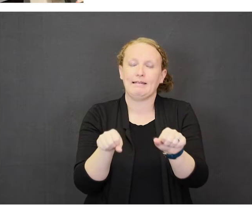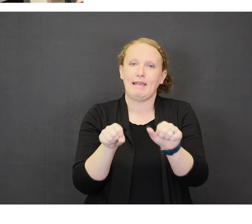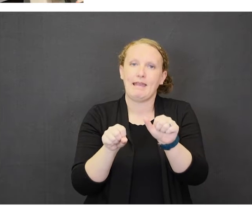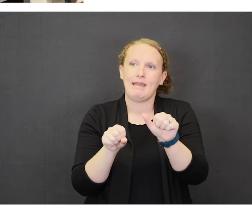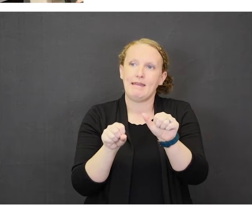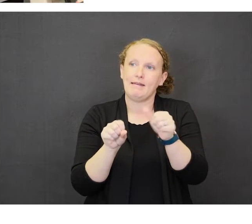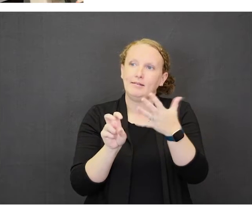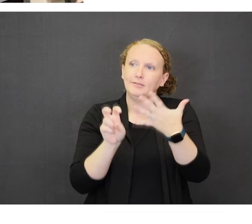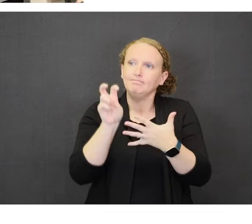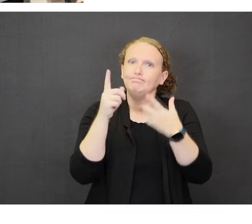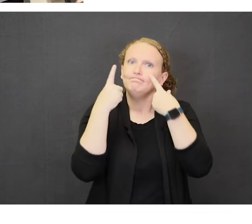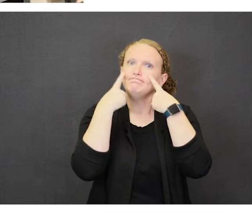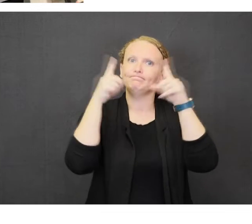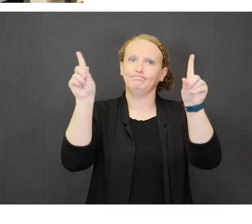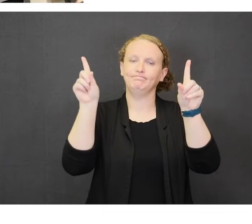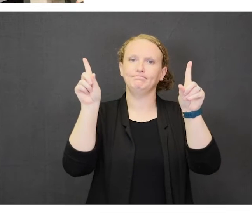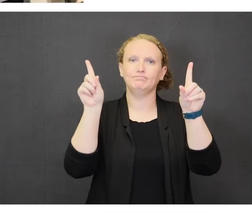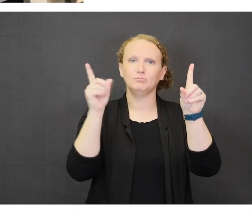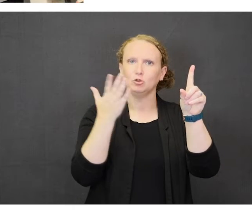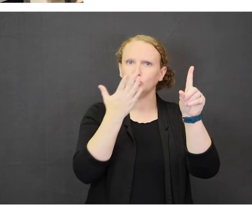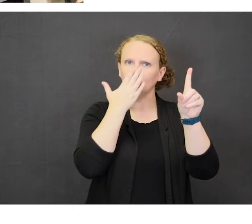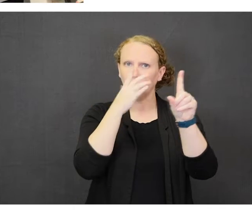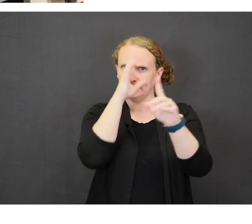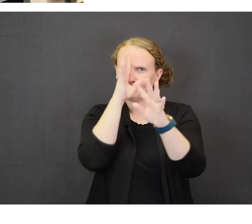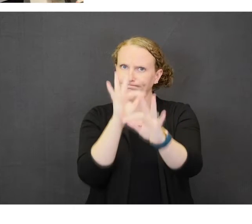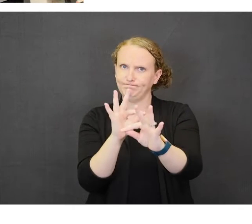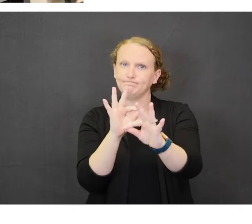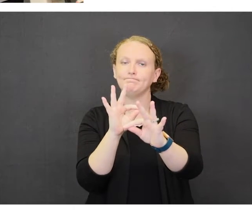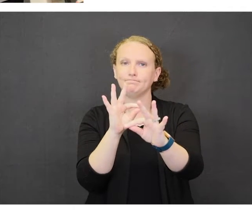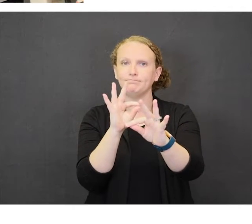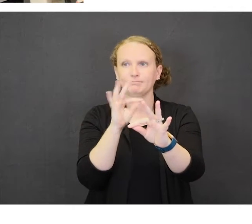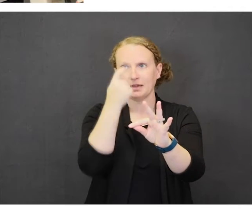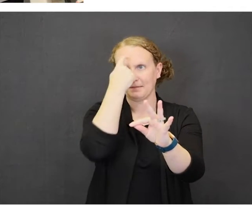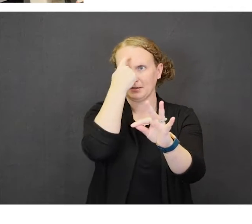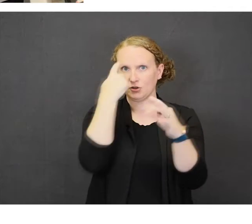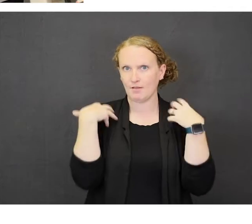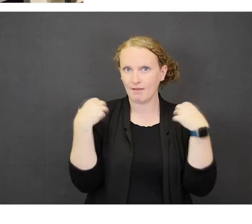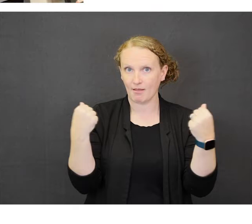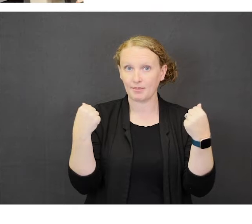state of mental health particularly during times of stress and intensity